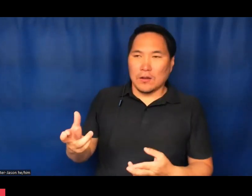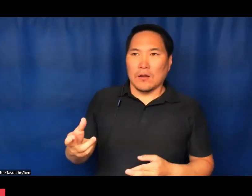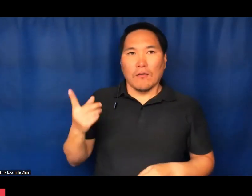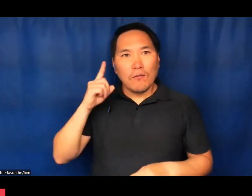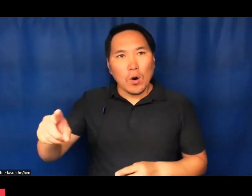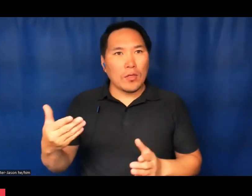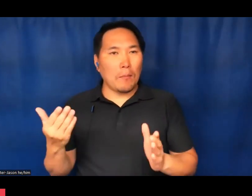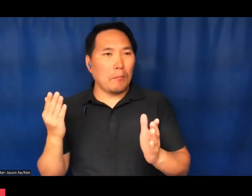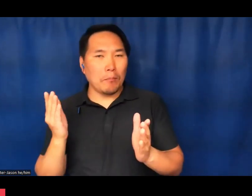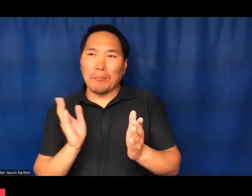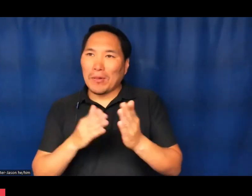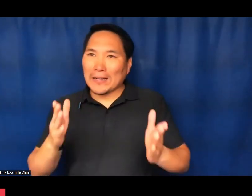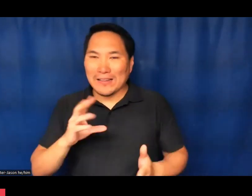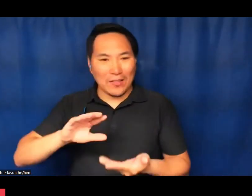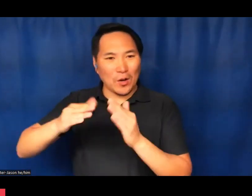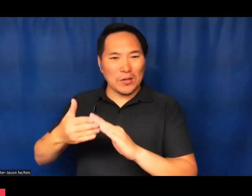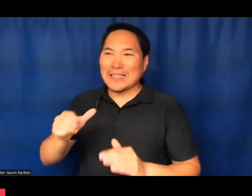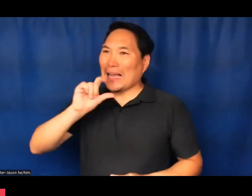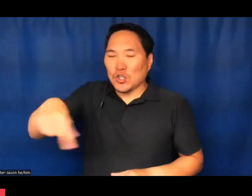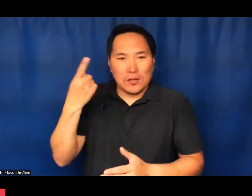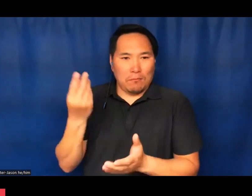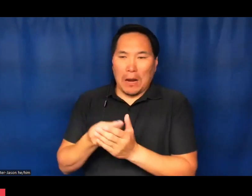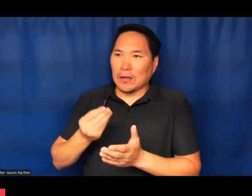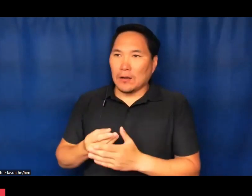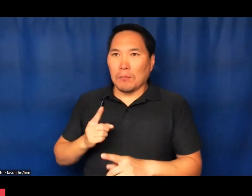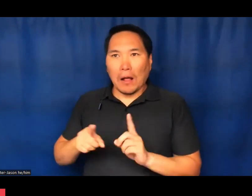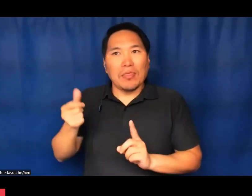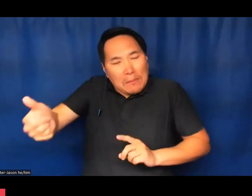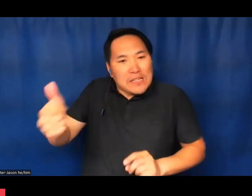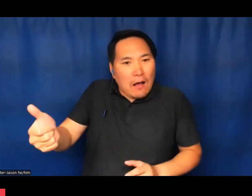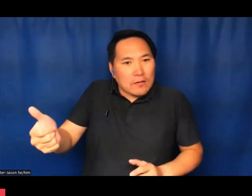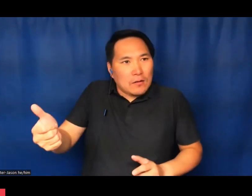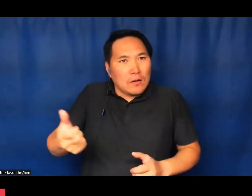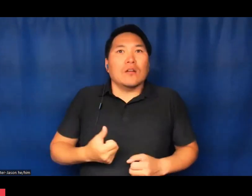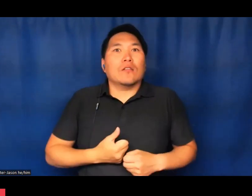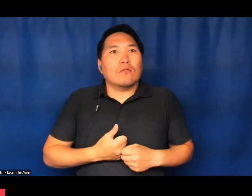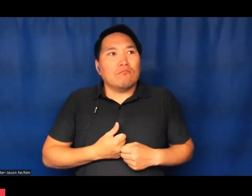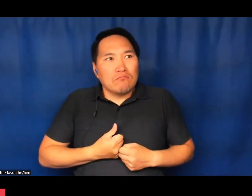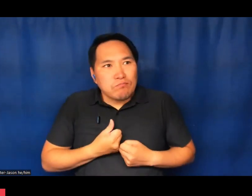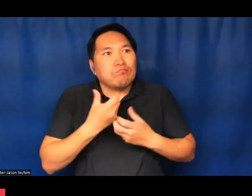members affected, it's not just about resources. They're putting themselves on the line to speak out against the political powers that